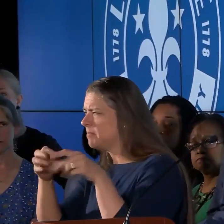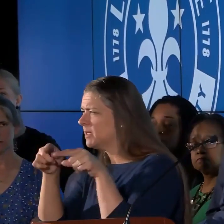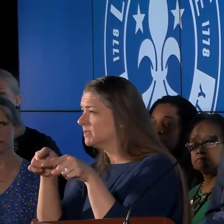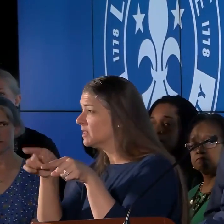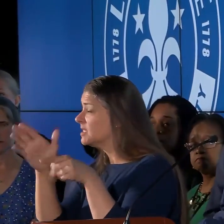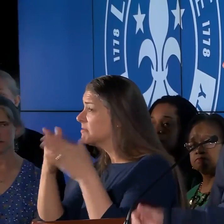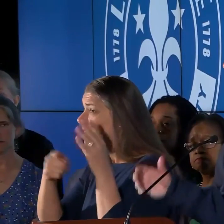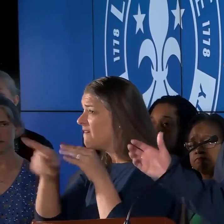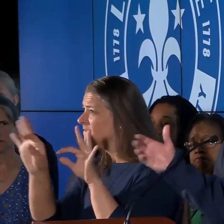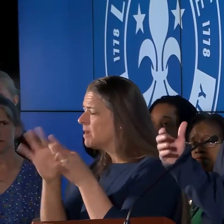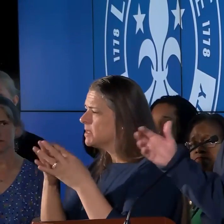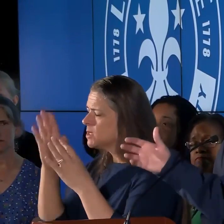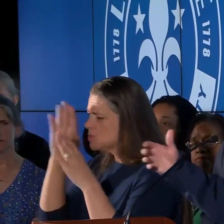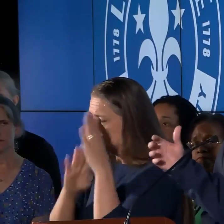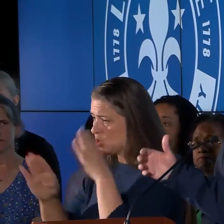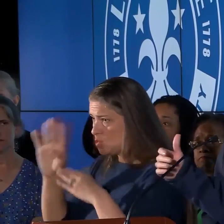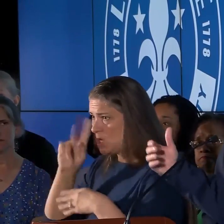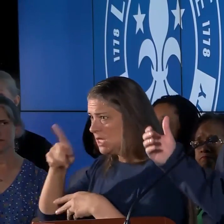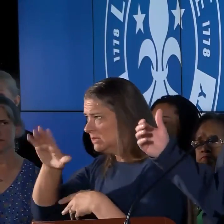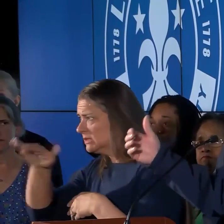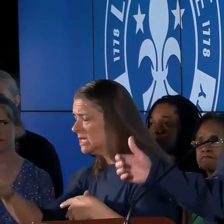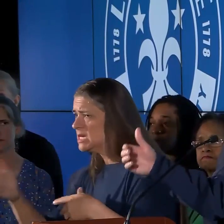their loved one. About those that have been through the worst. And while may